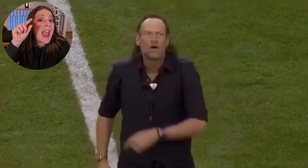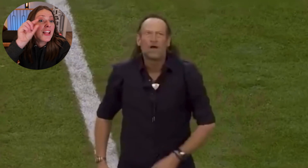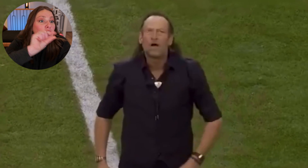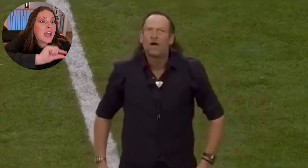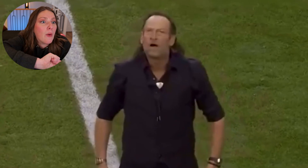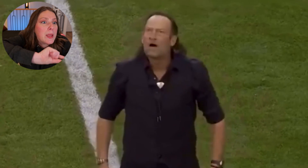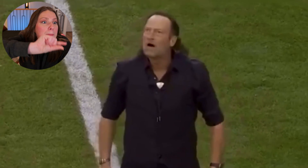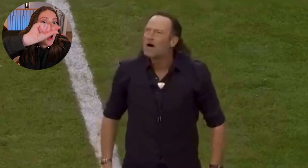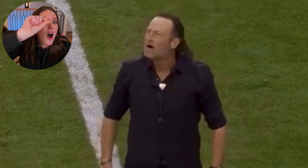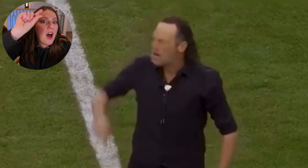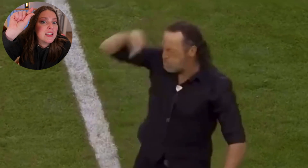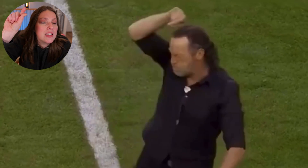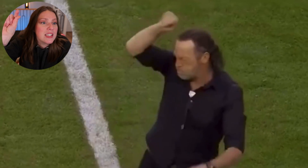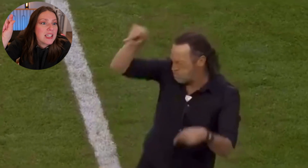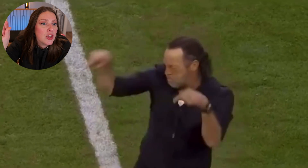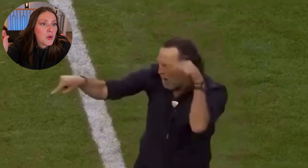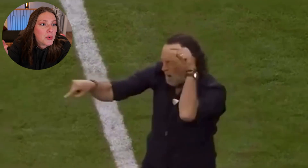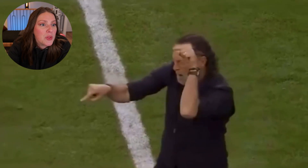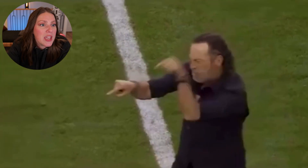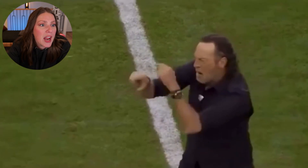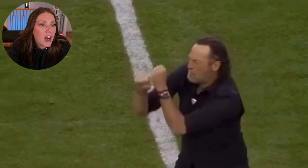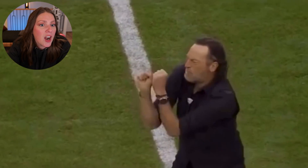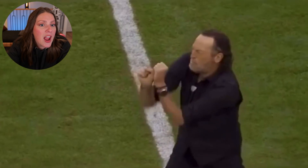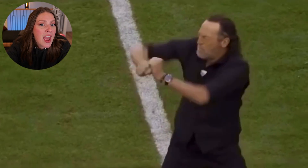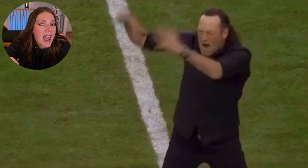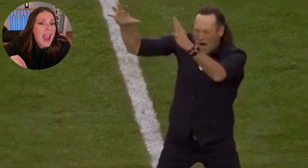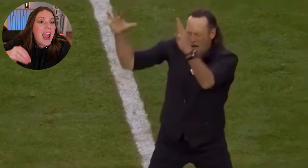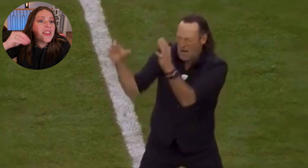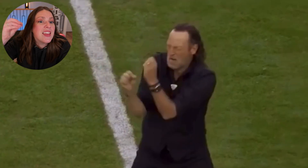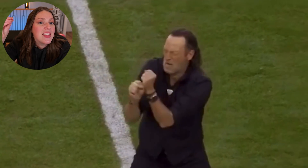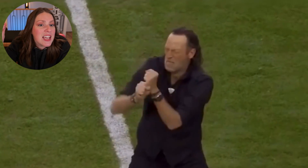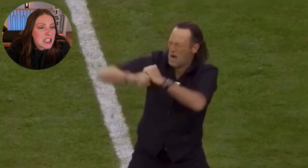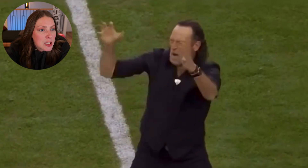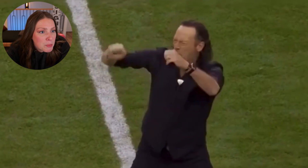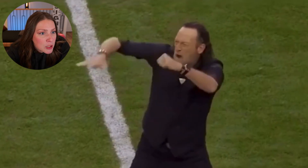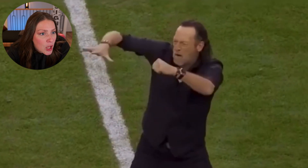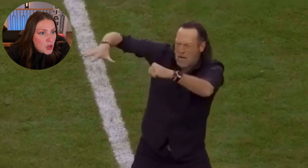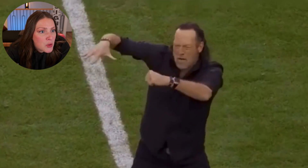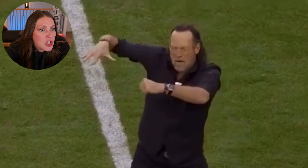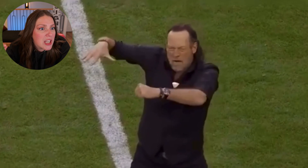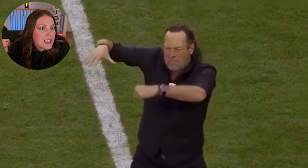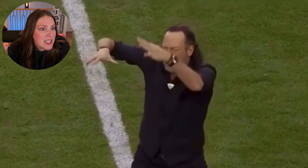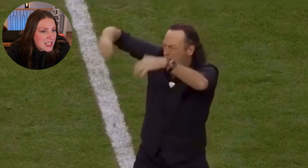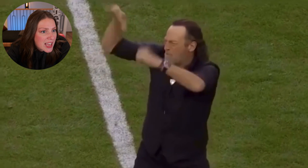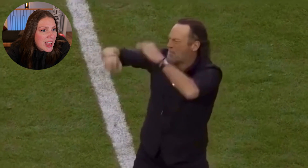And look how he paused to see go through the air and then the explosion and